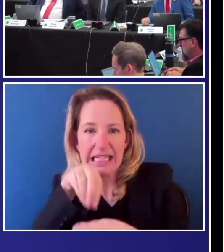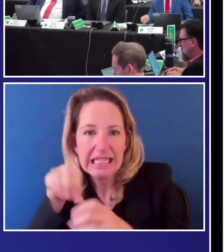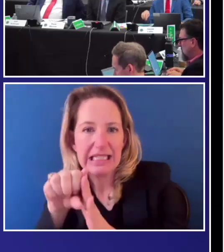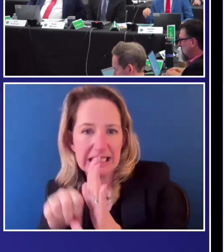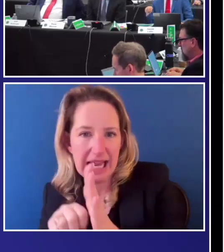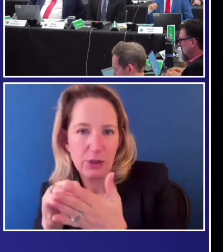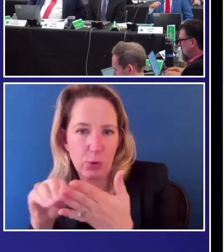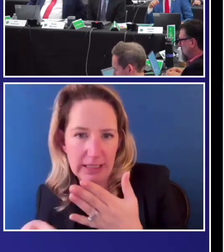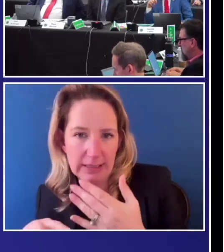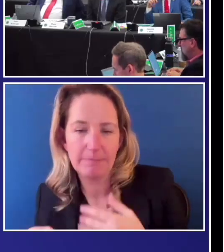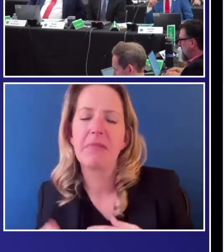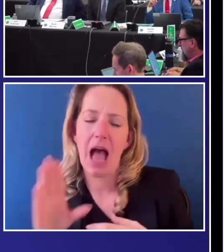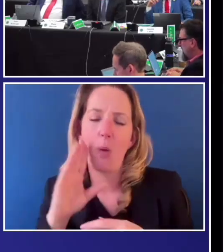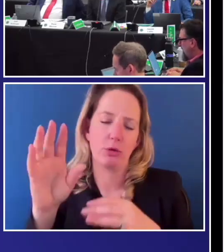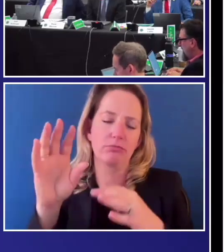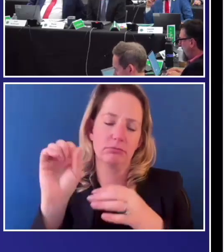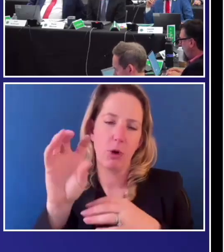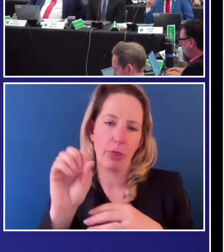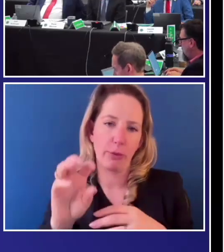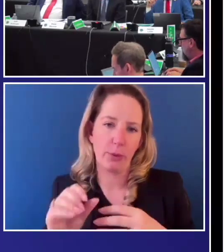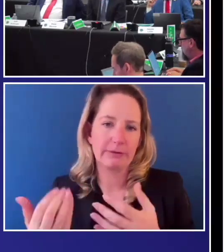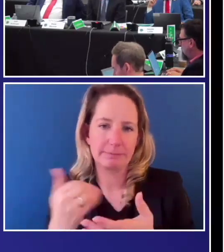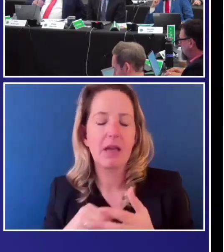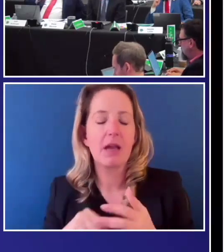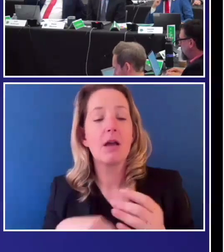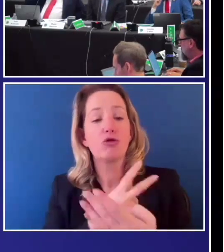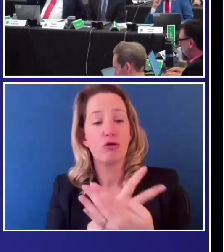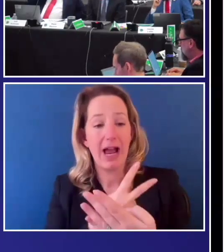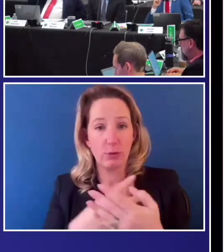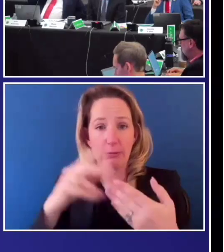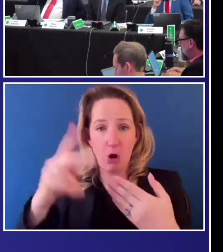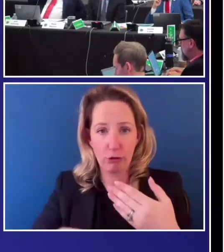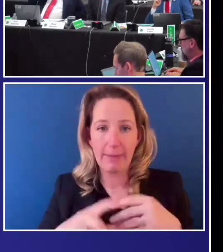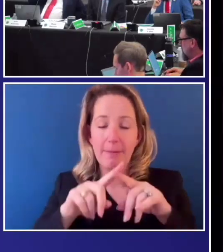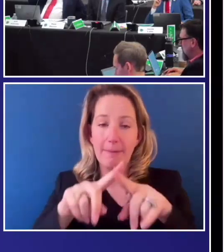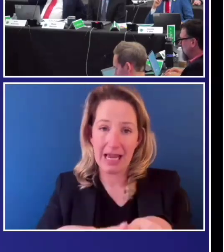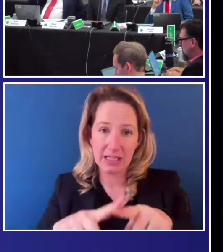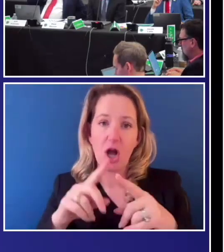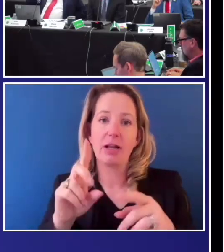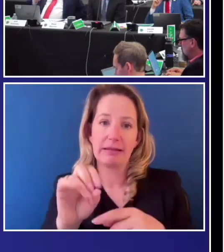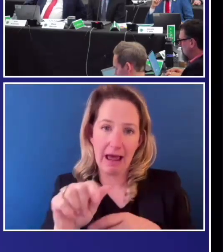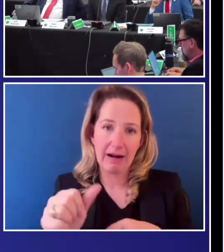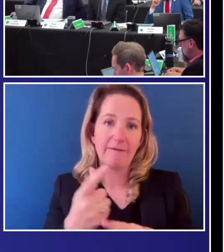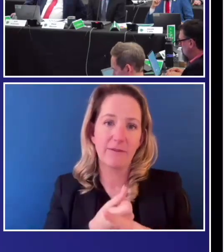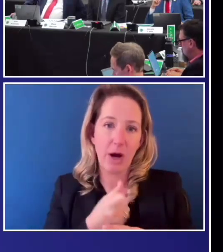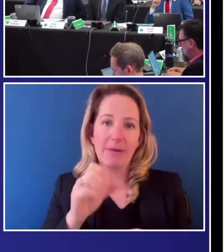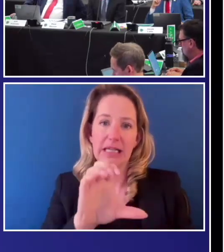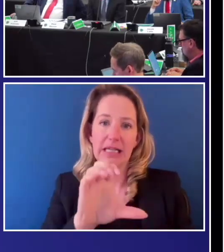For graduate programs in these territories, based on data from the Census Bureau, the median earnings of working adults age